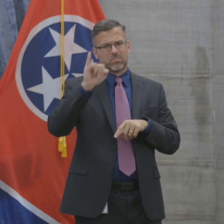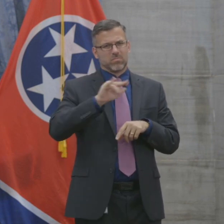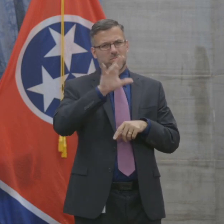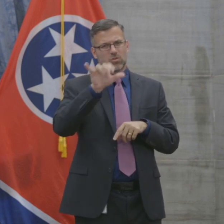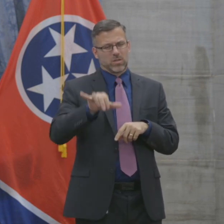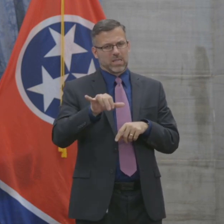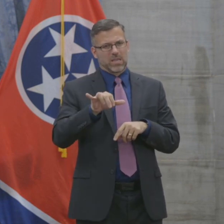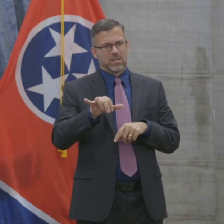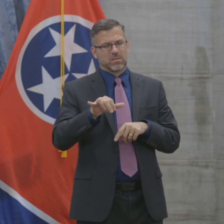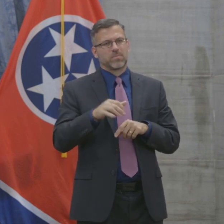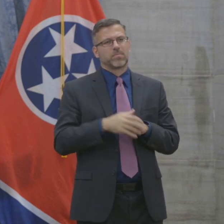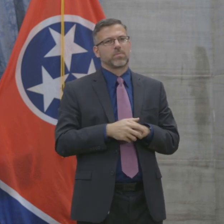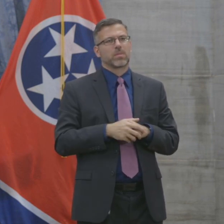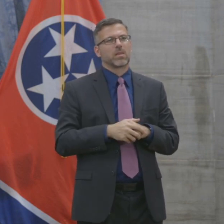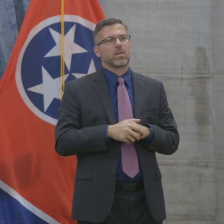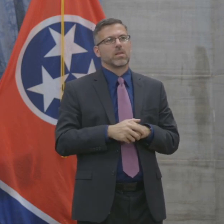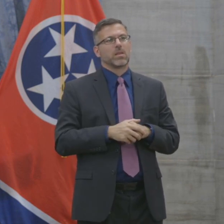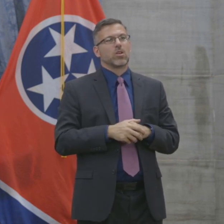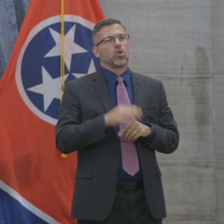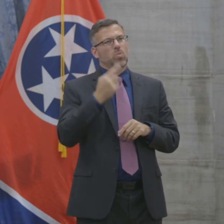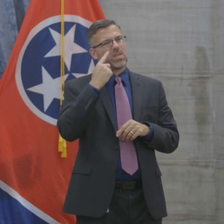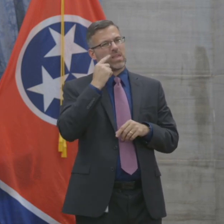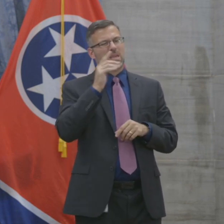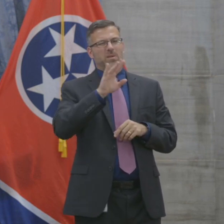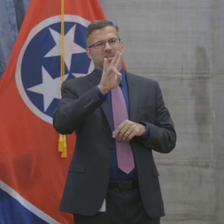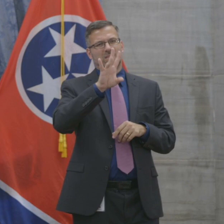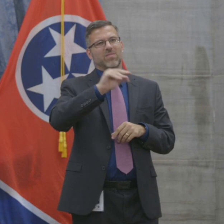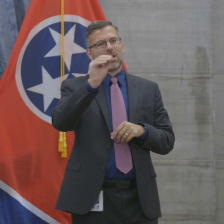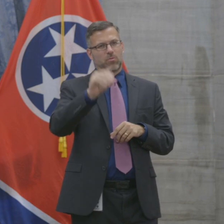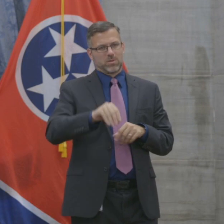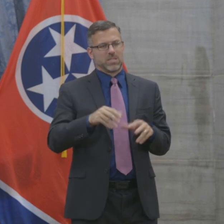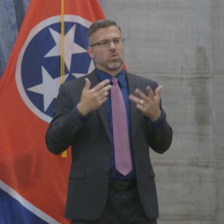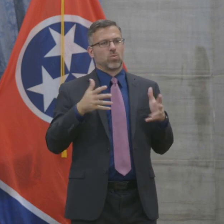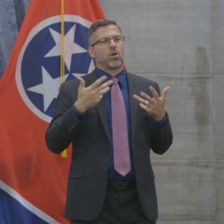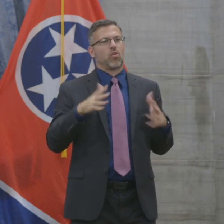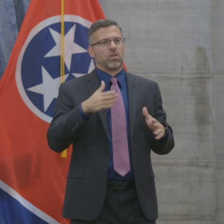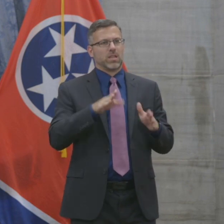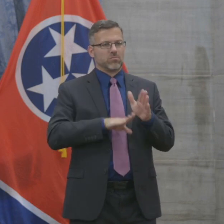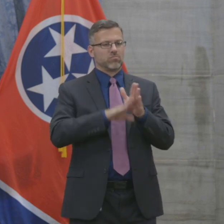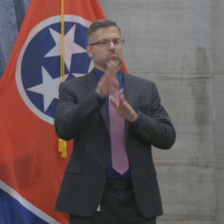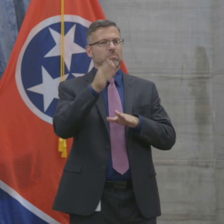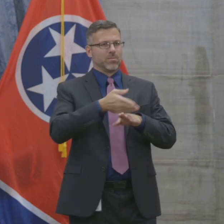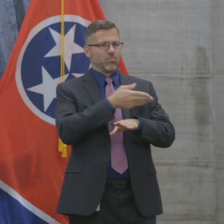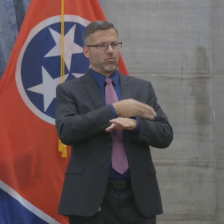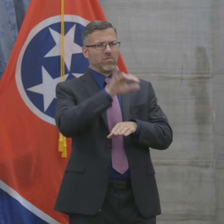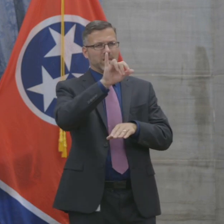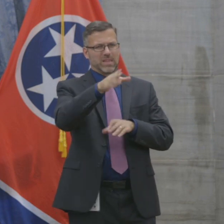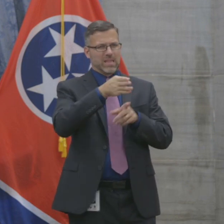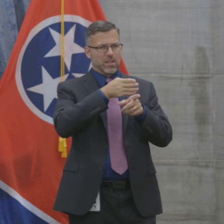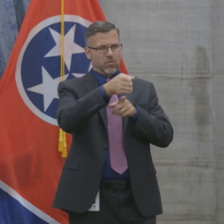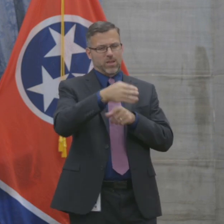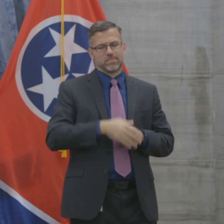the same opportunities they would have had even though we're currently in a pandemic. This year though we are also seeing a